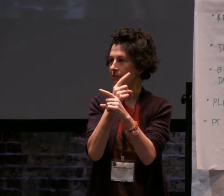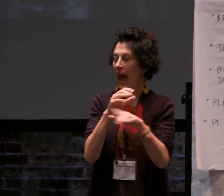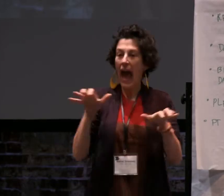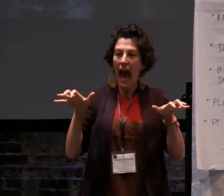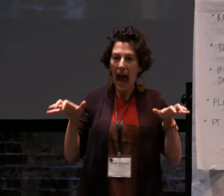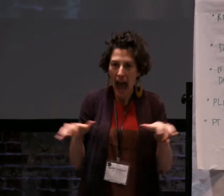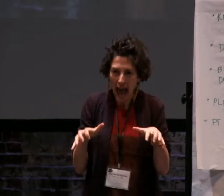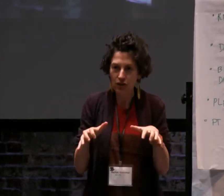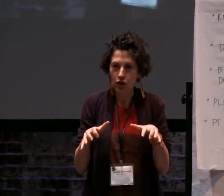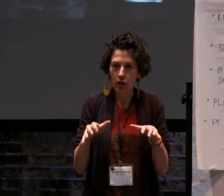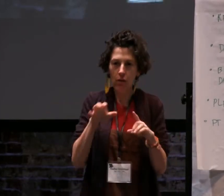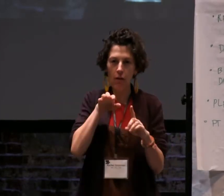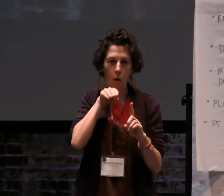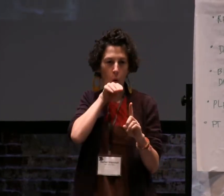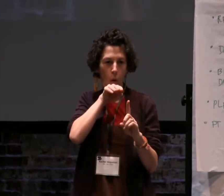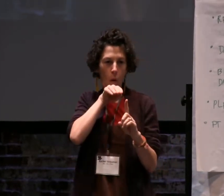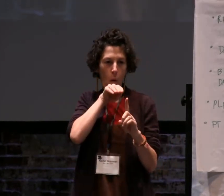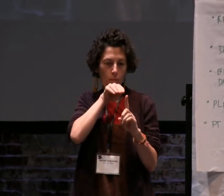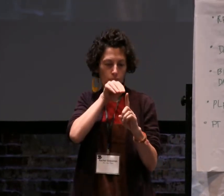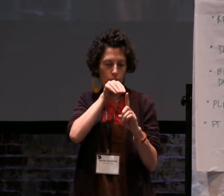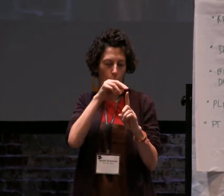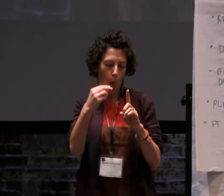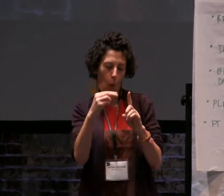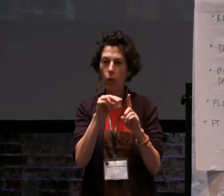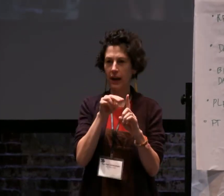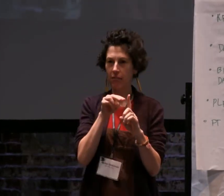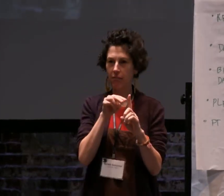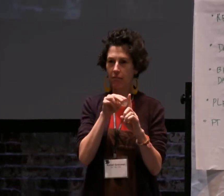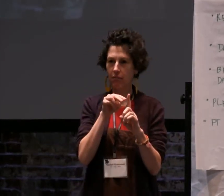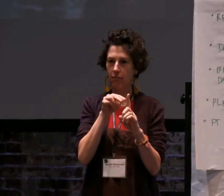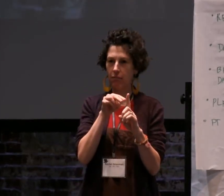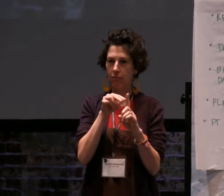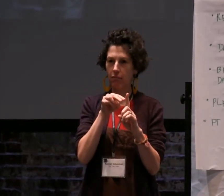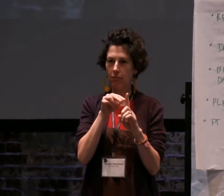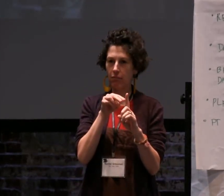Start thinking strategically with action items and action steps.